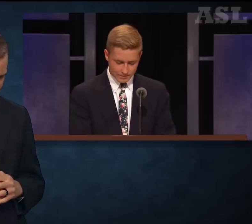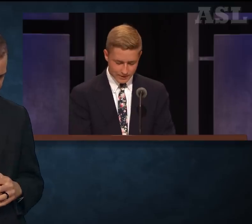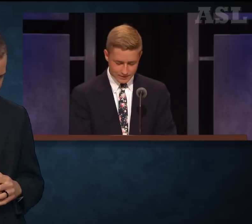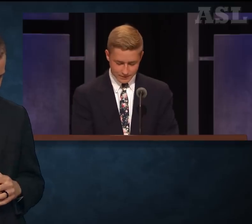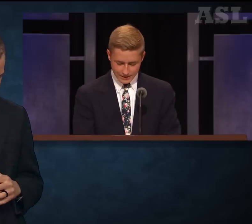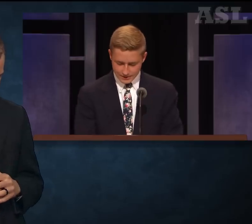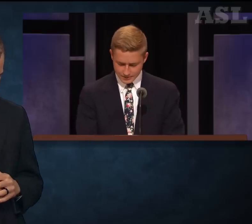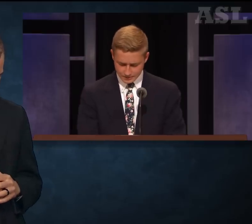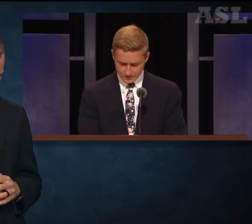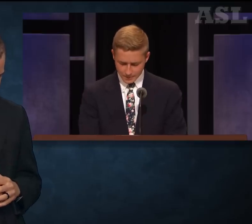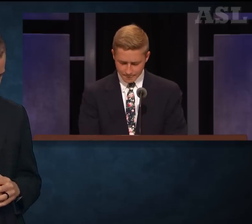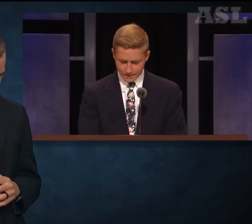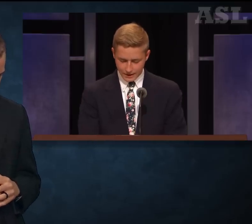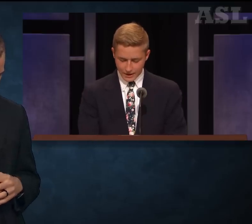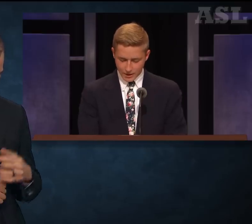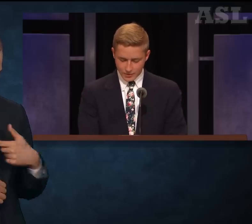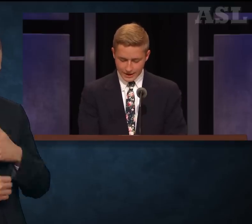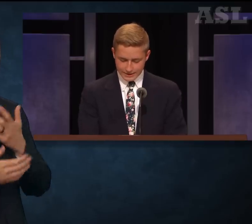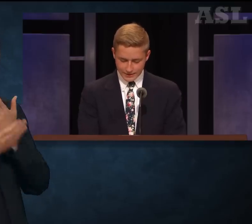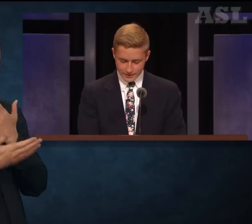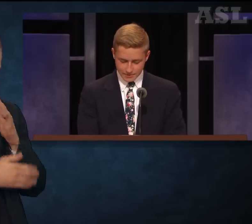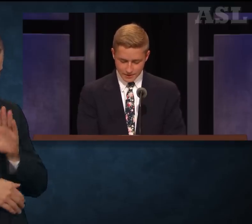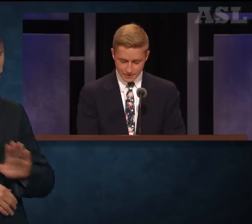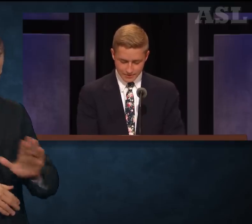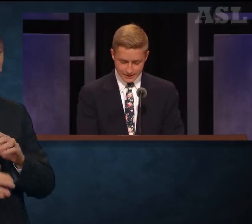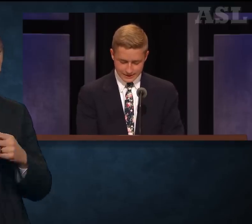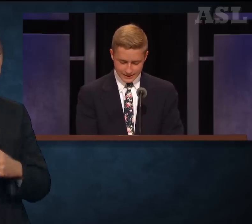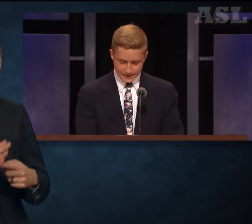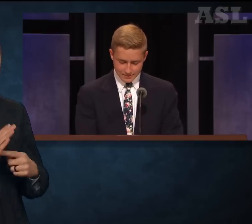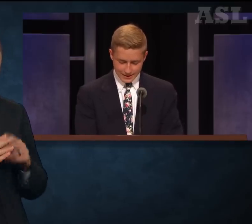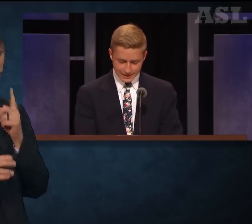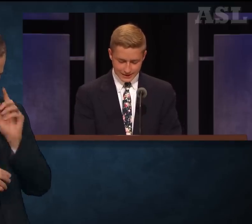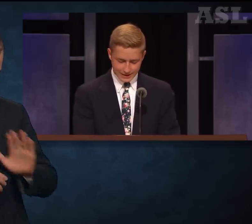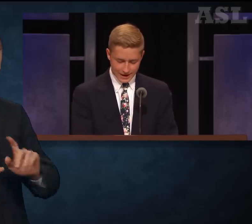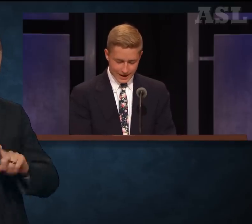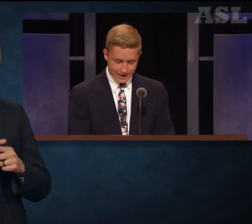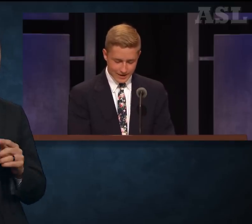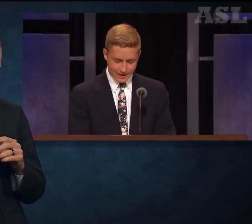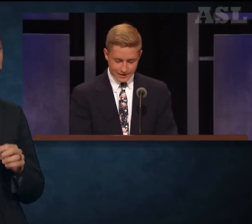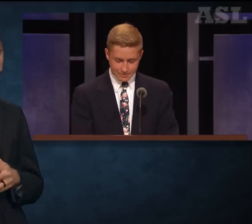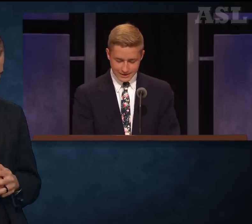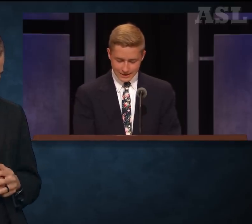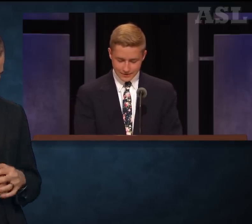THANKFUL FOR THEIR AMAZING